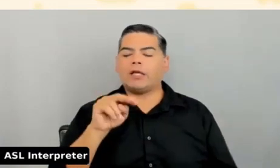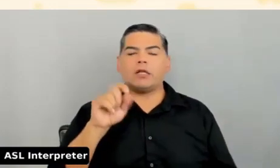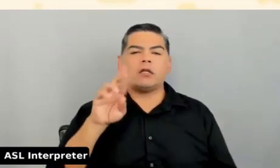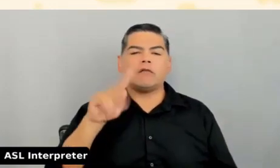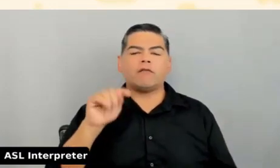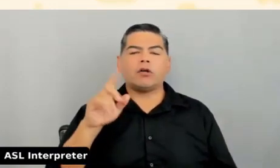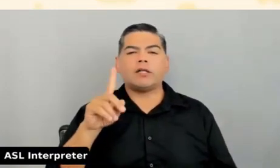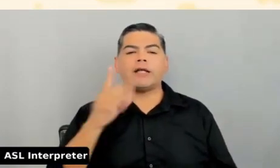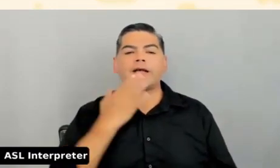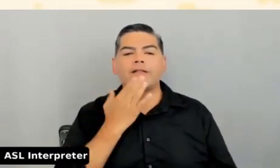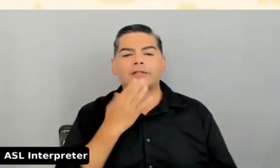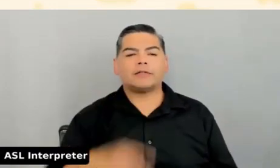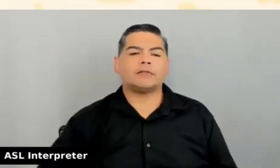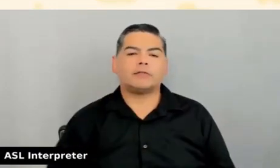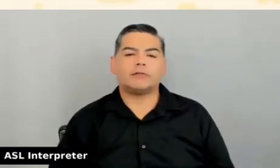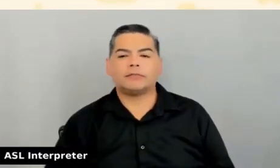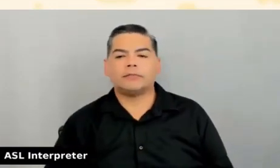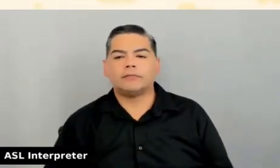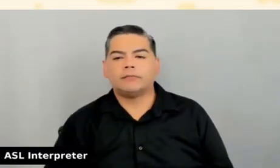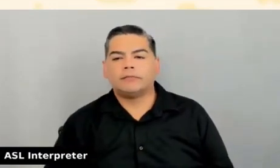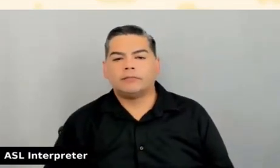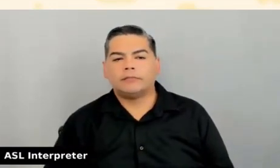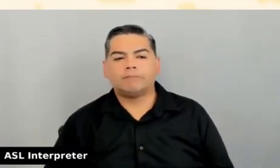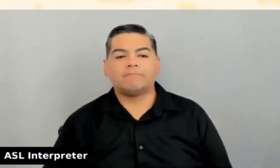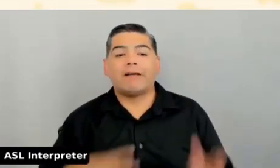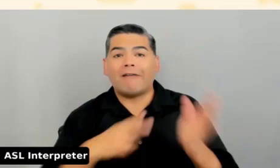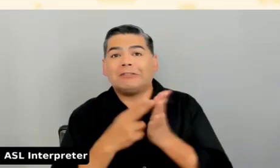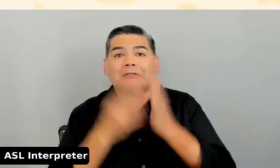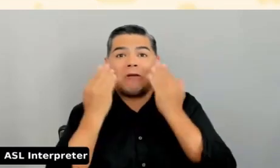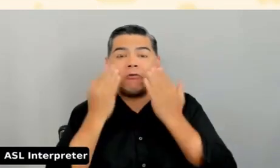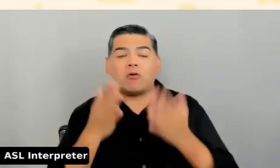Now, I do not honestly know if changing my computer